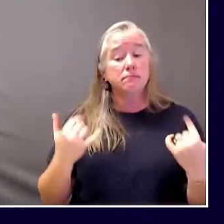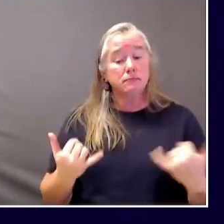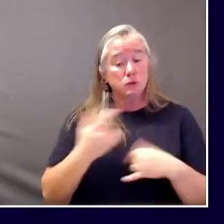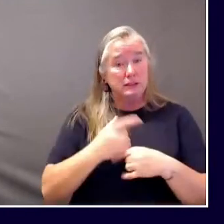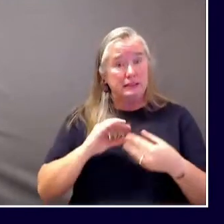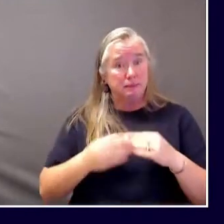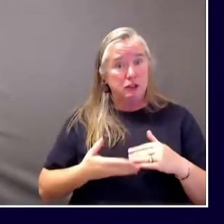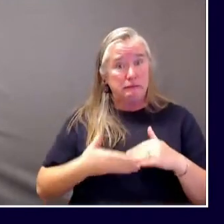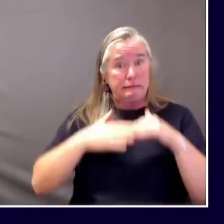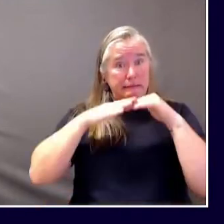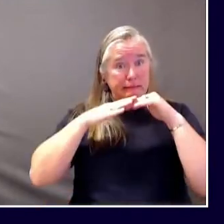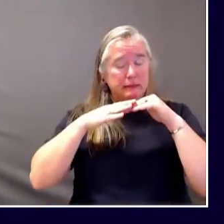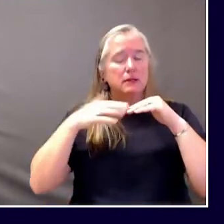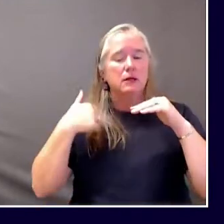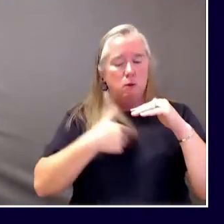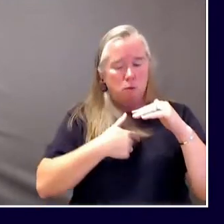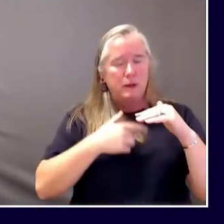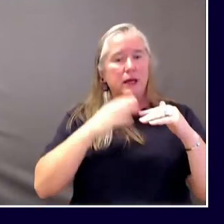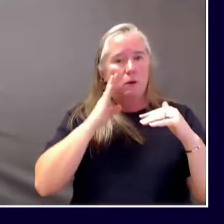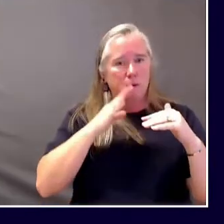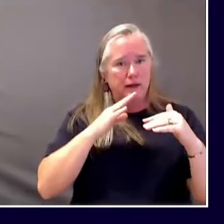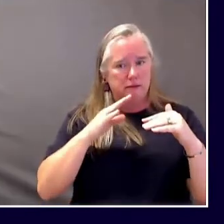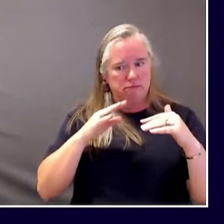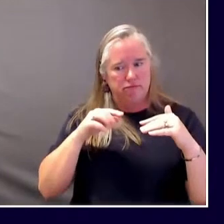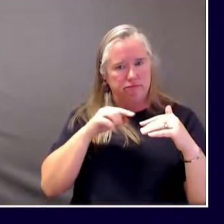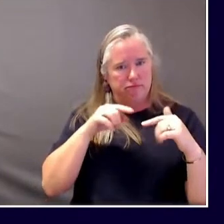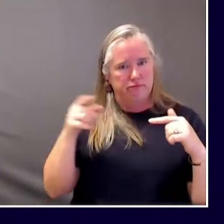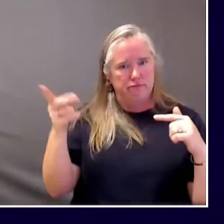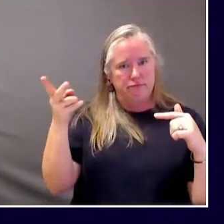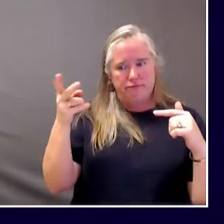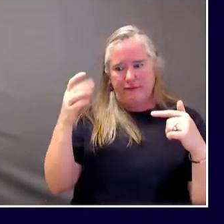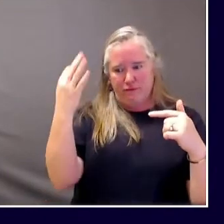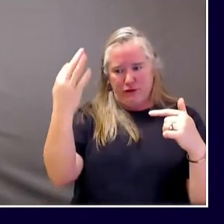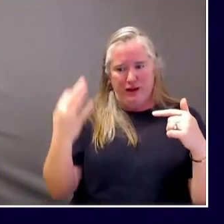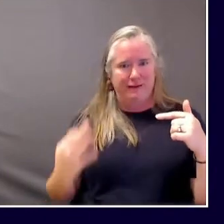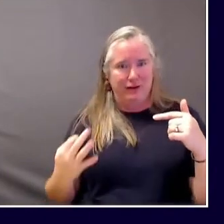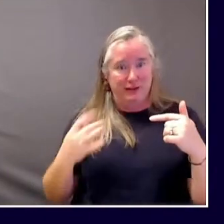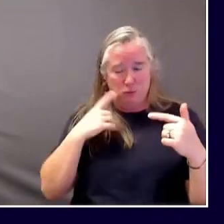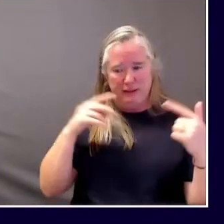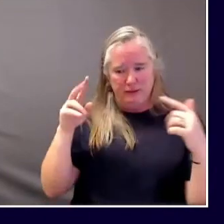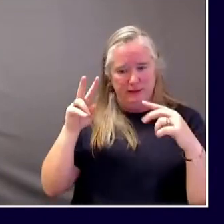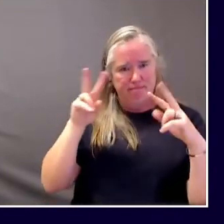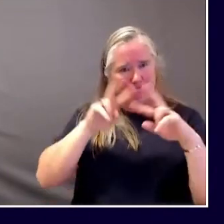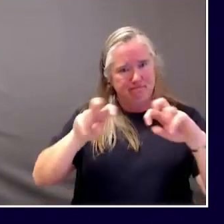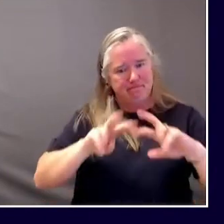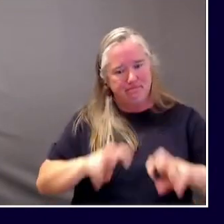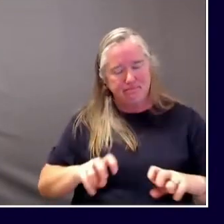based learning are we also do